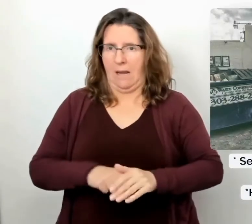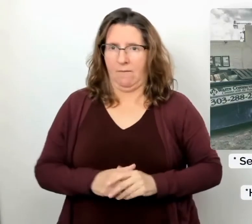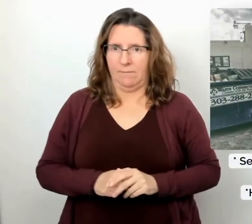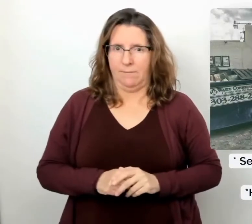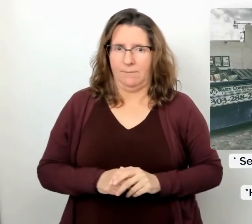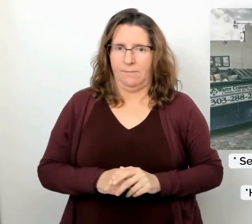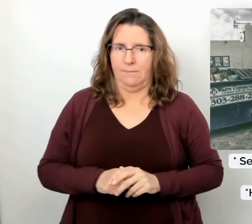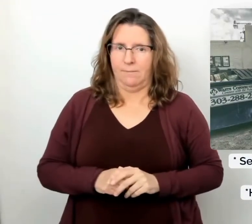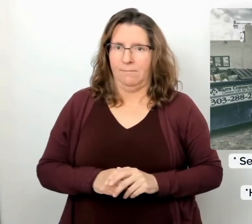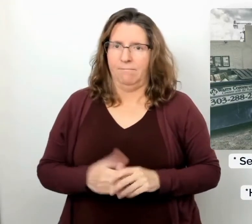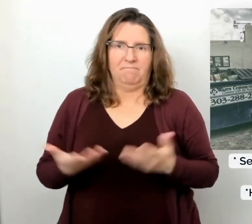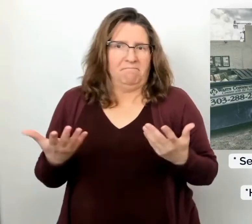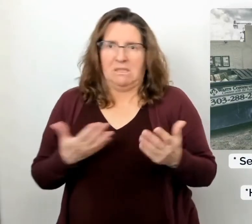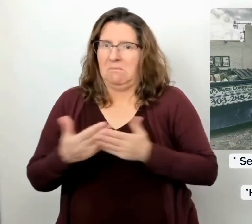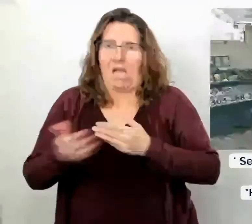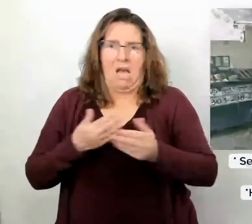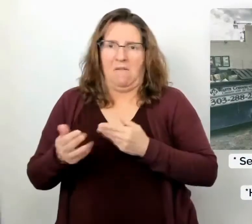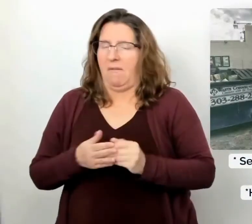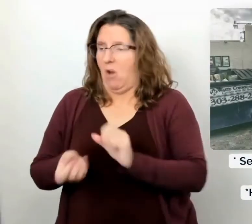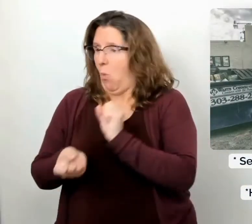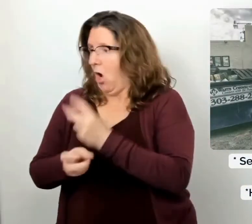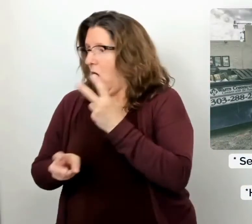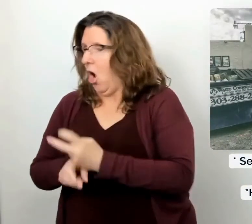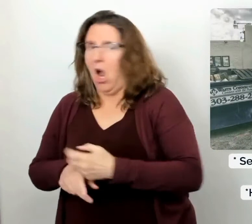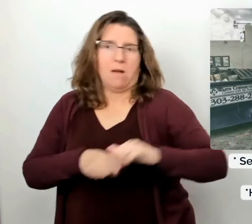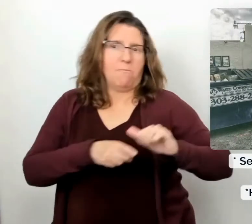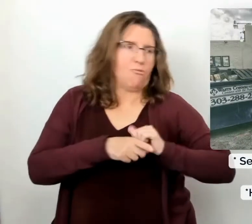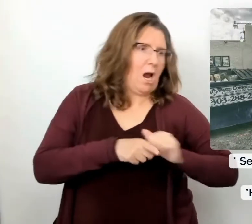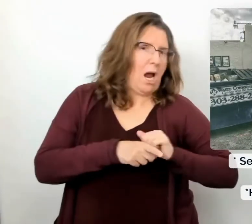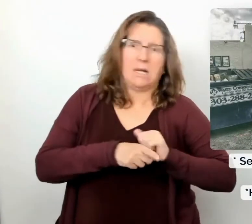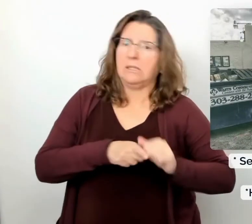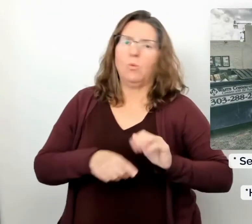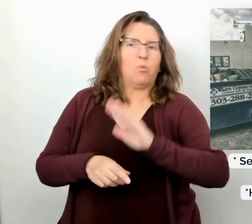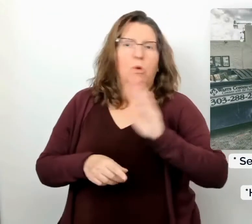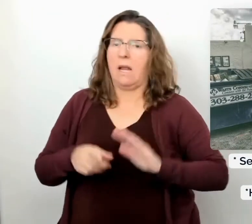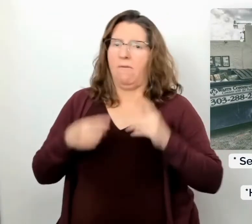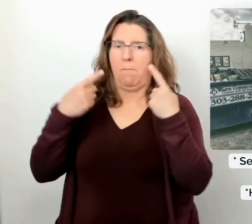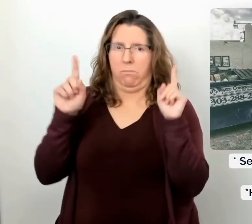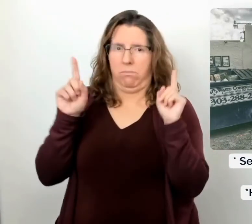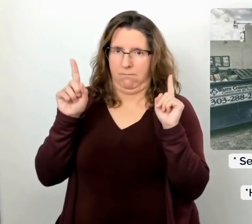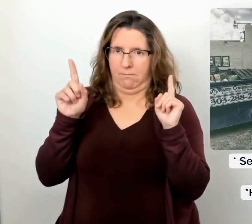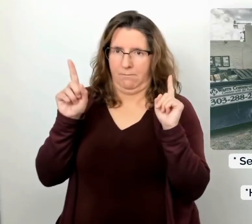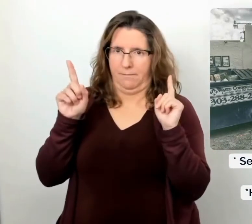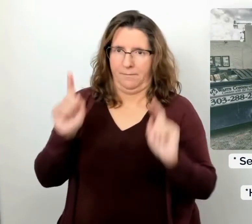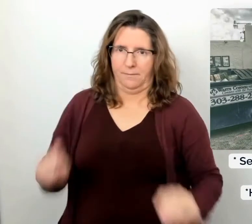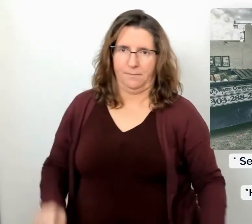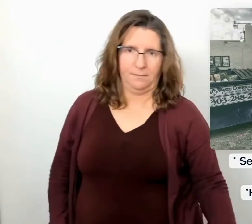The fixed mindset believes hard work or practice will have no effect on outcomes.